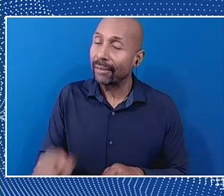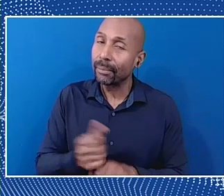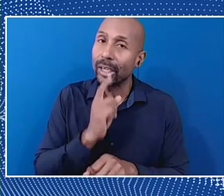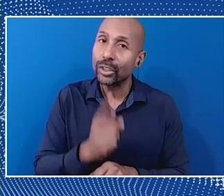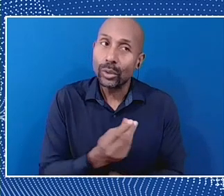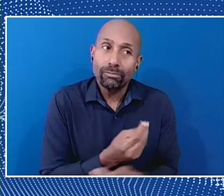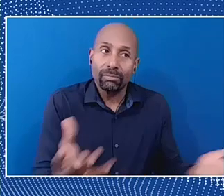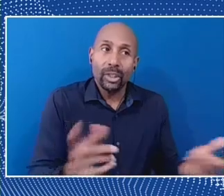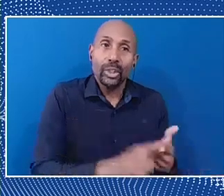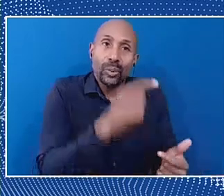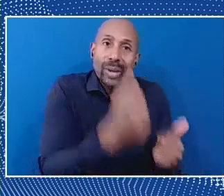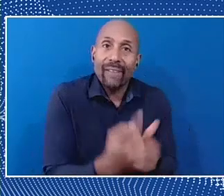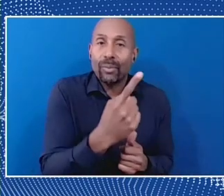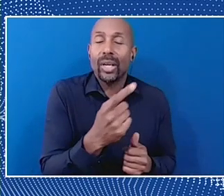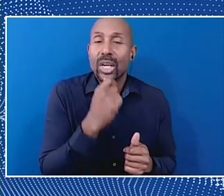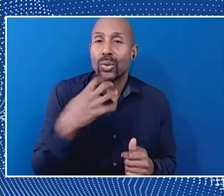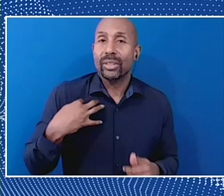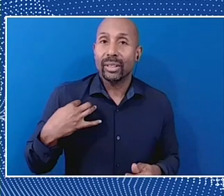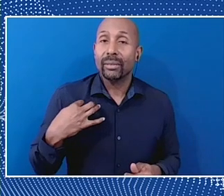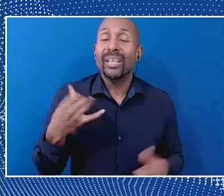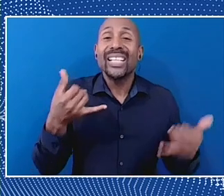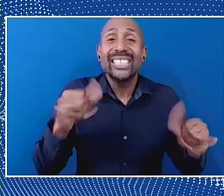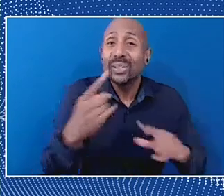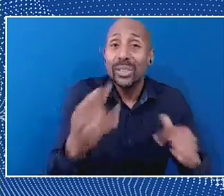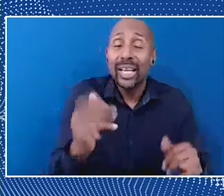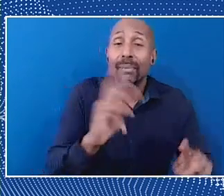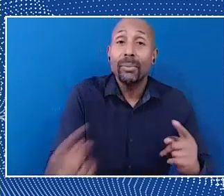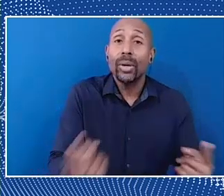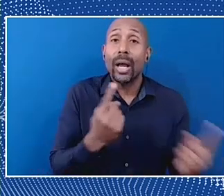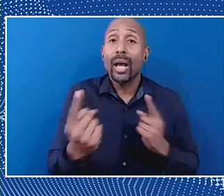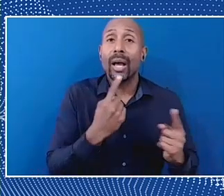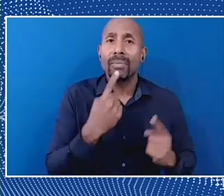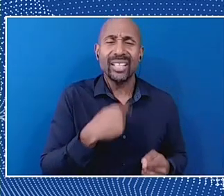who've never even heard of Borrower Defense. And asking what it's about and